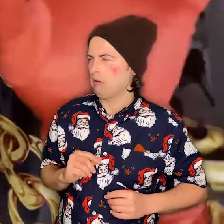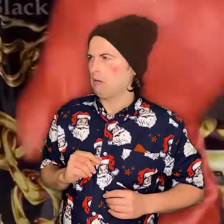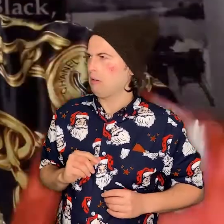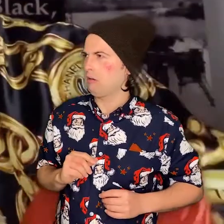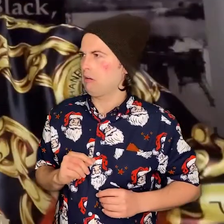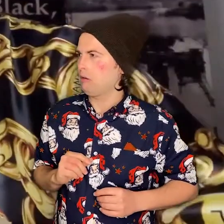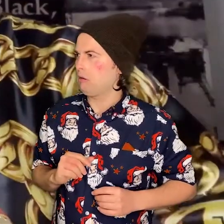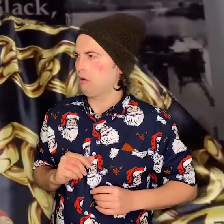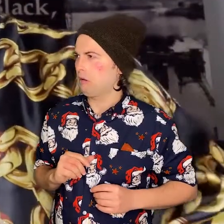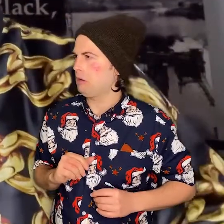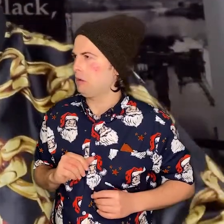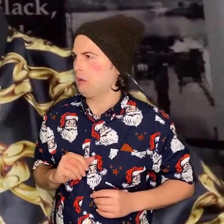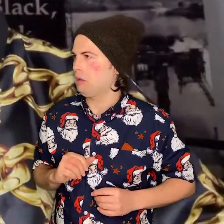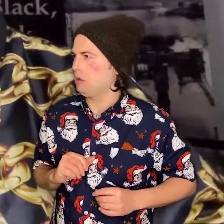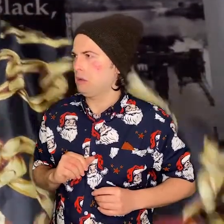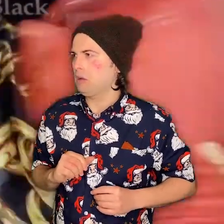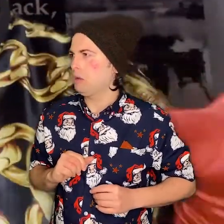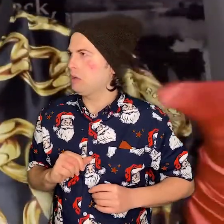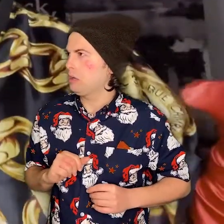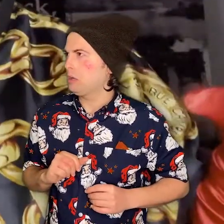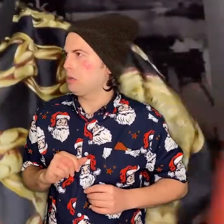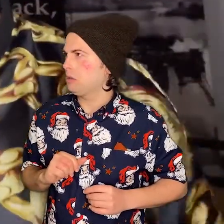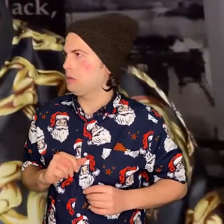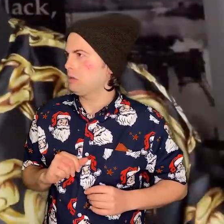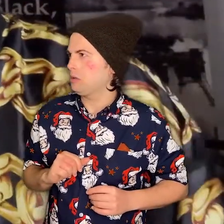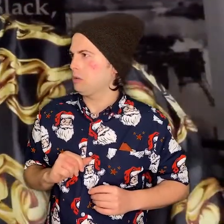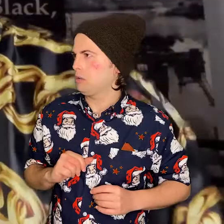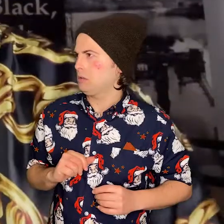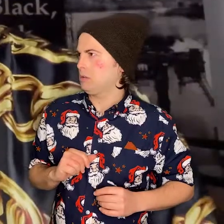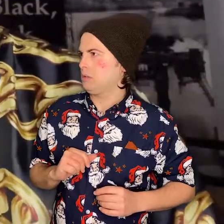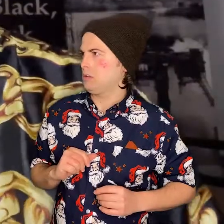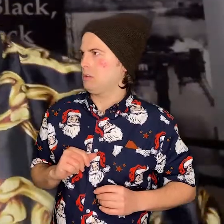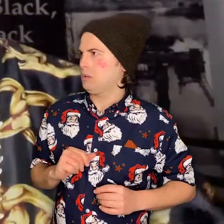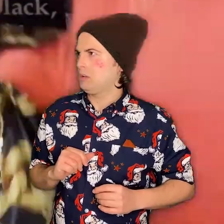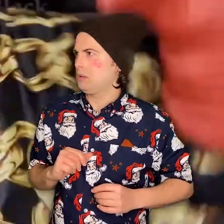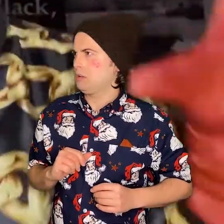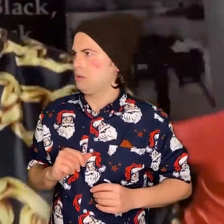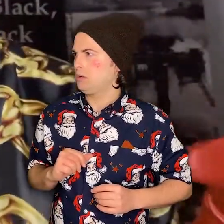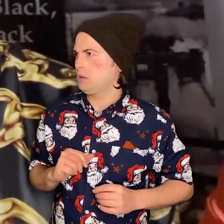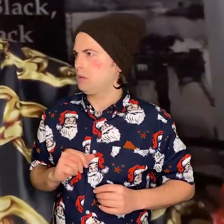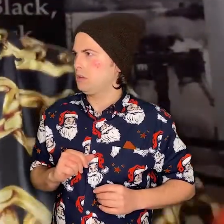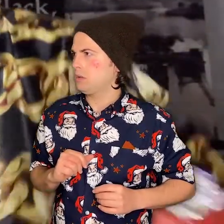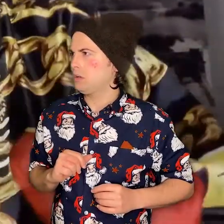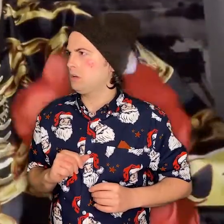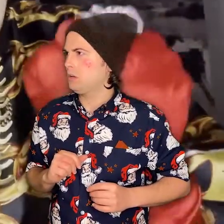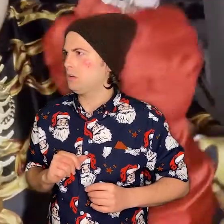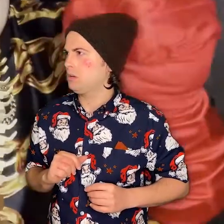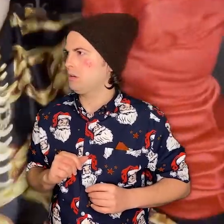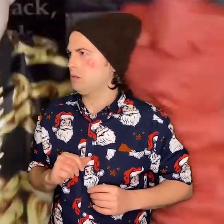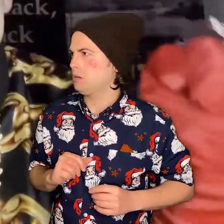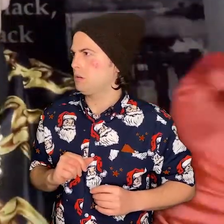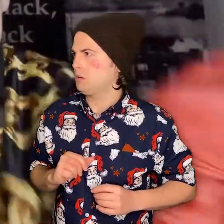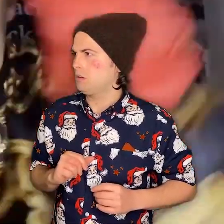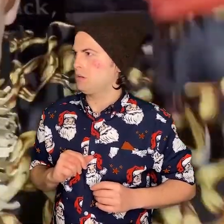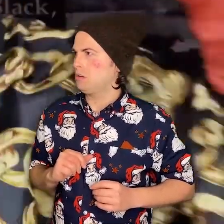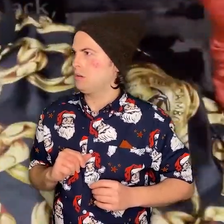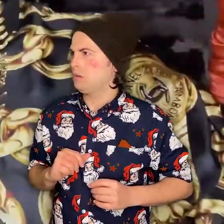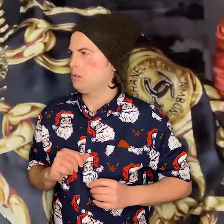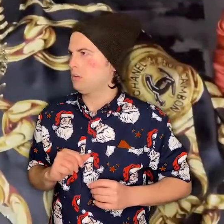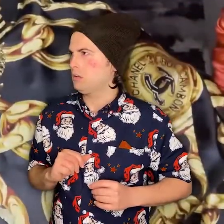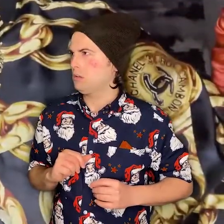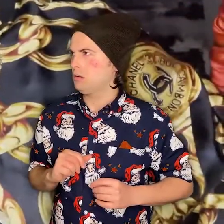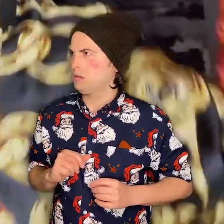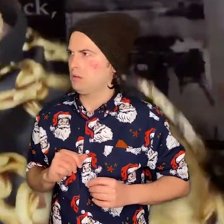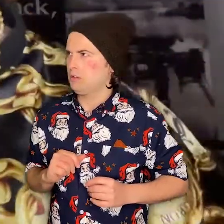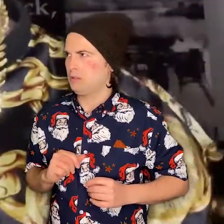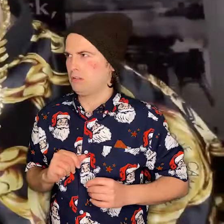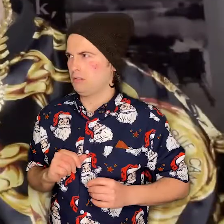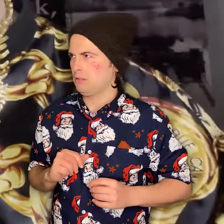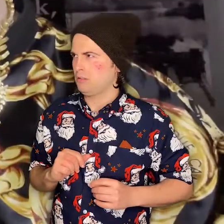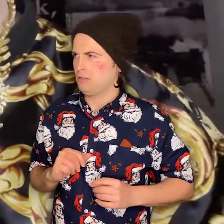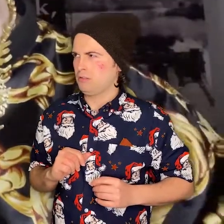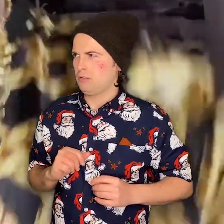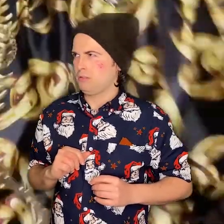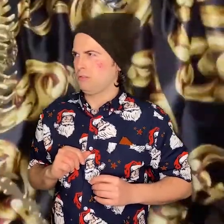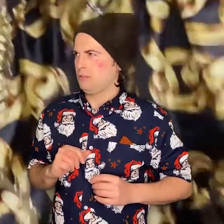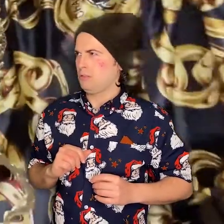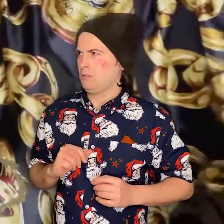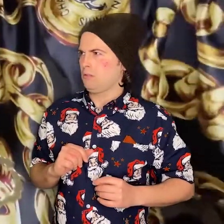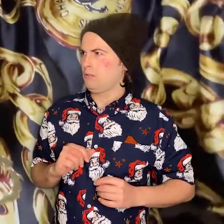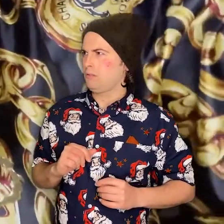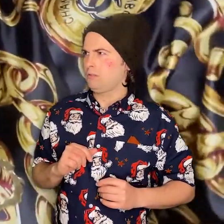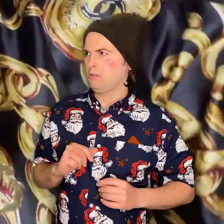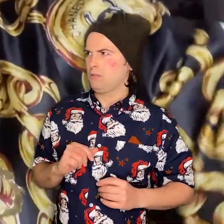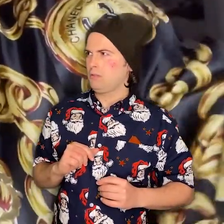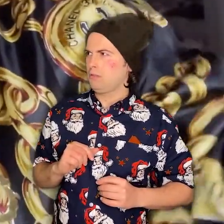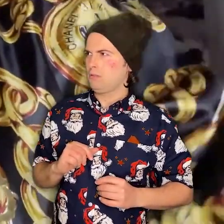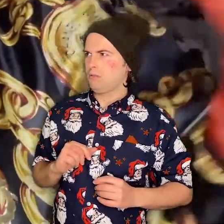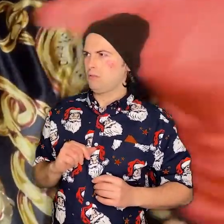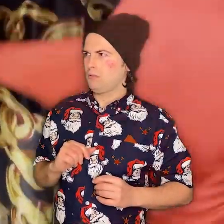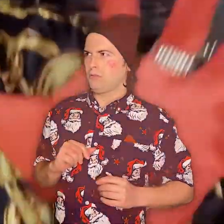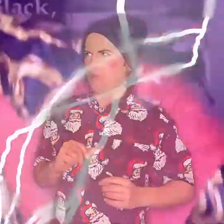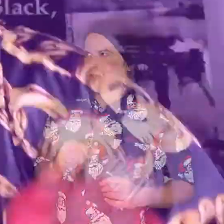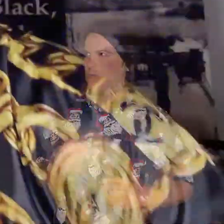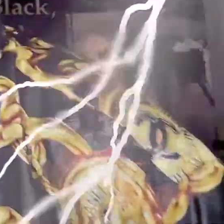That’s better. Silence! The Dames will rue the day they ever messed with me, Dame Judy